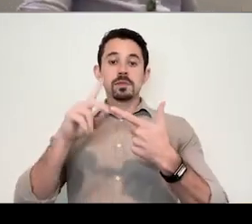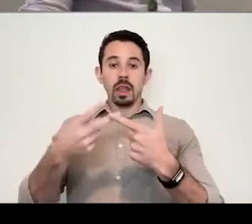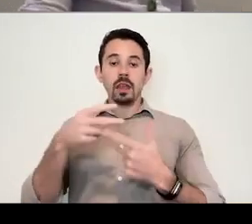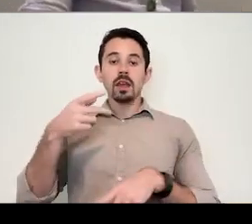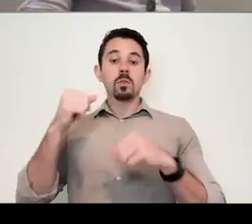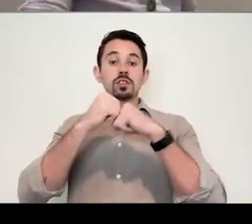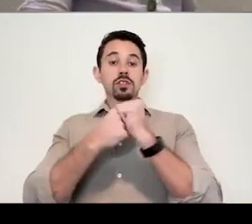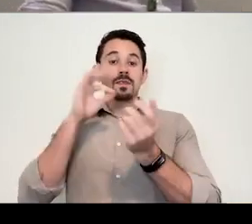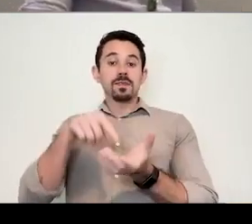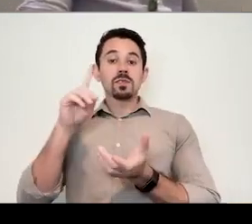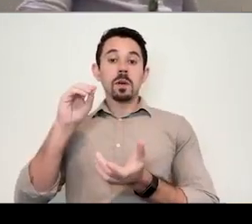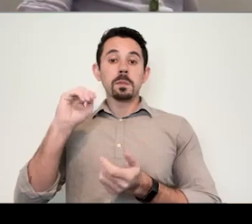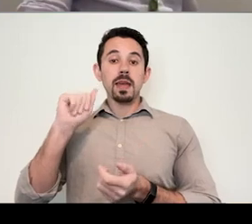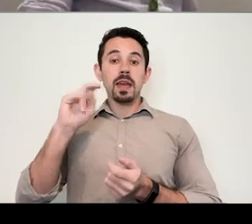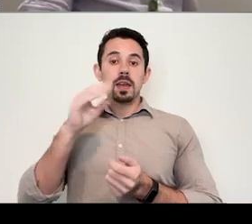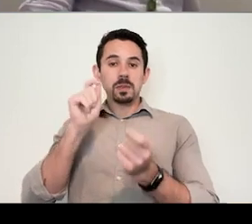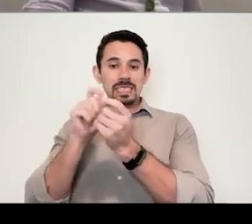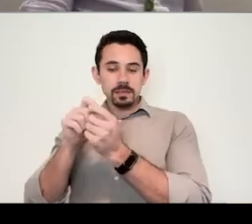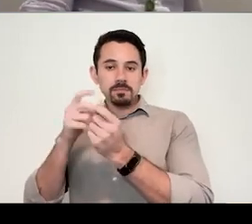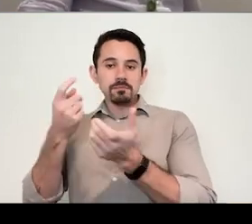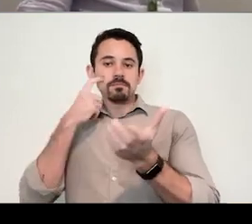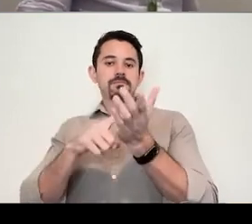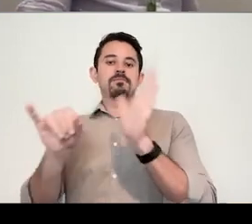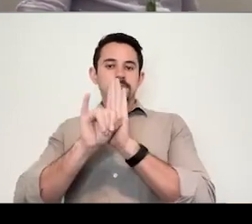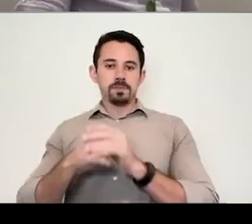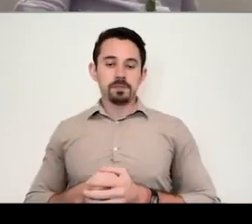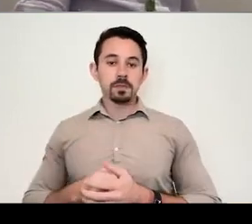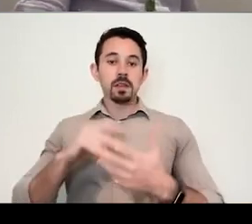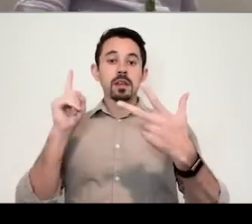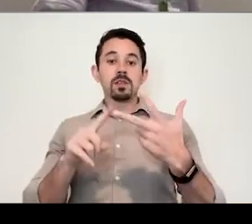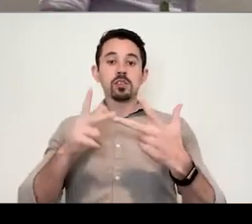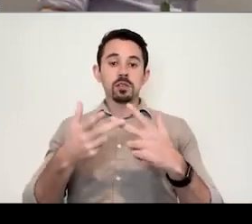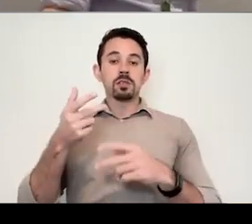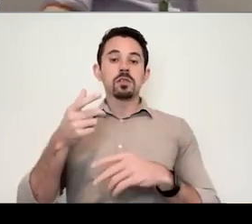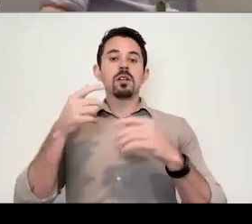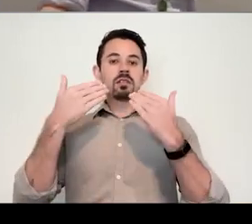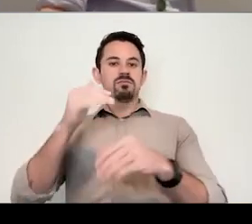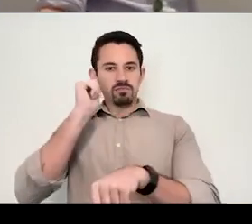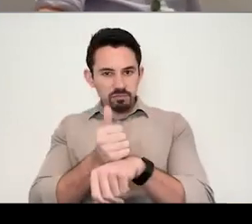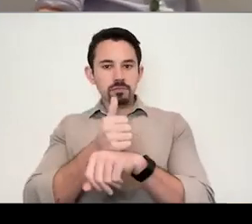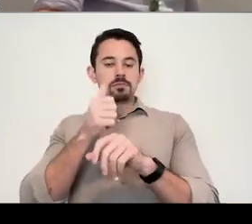structure of this domain and specificity is known, and it's established to play a role in biofilm